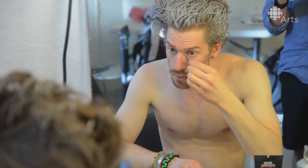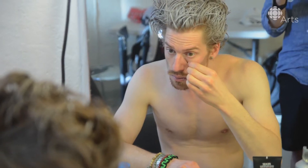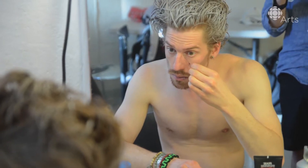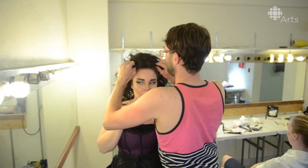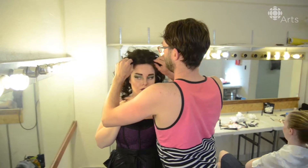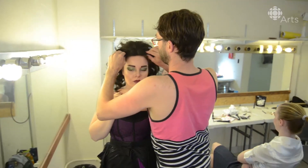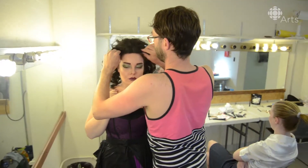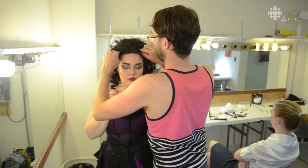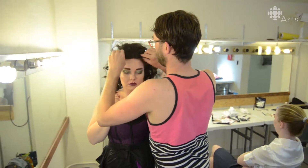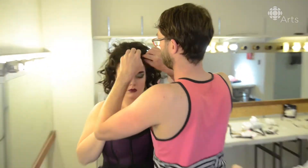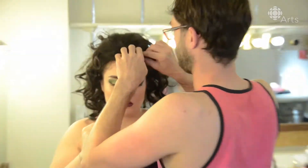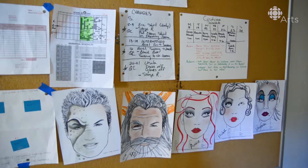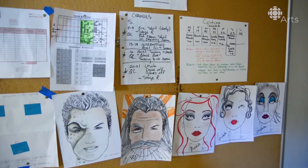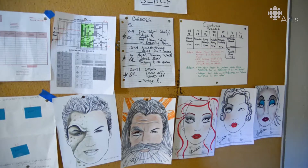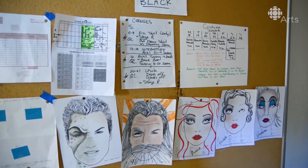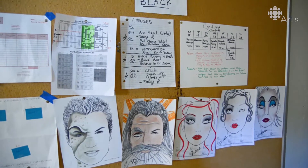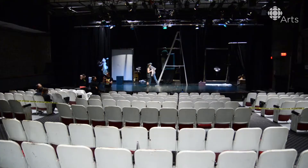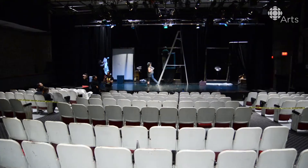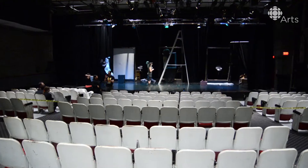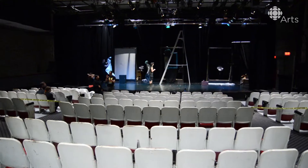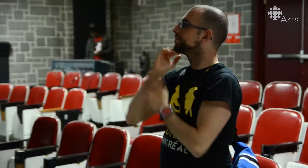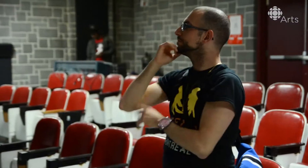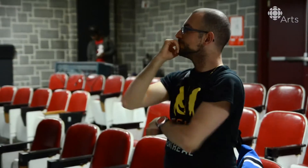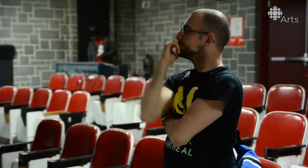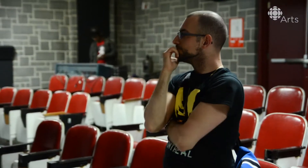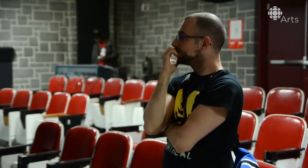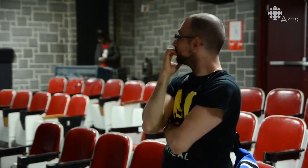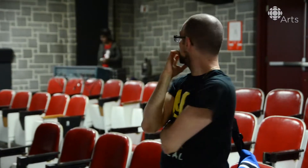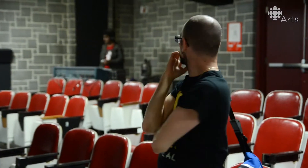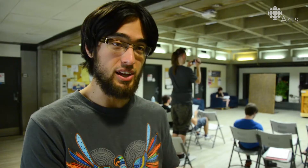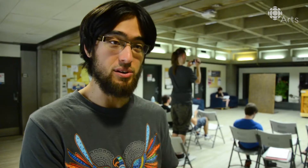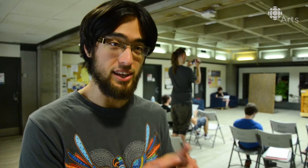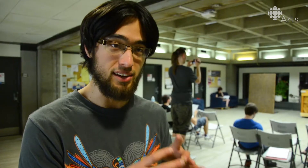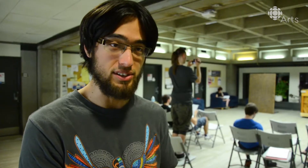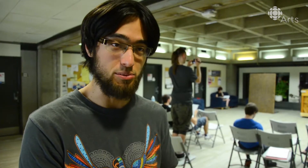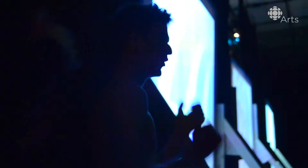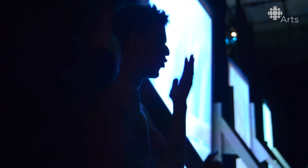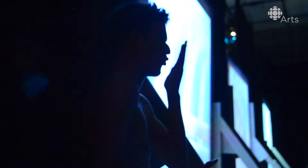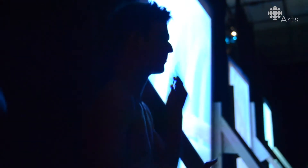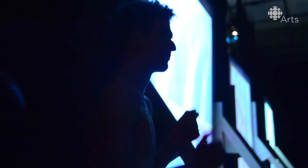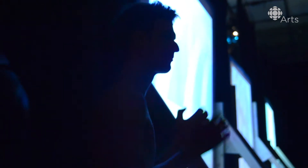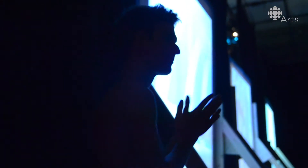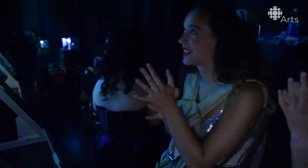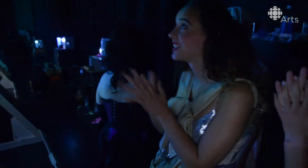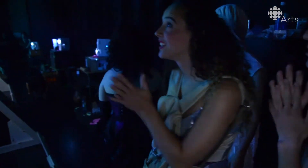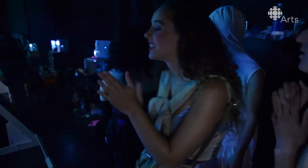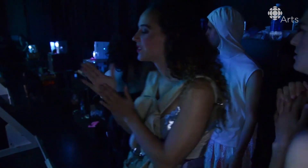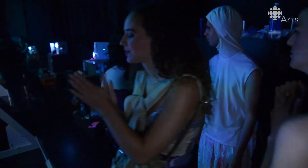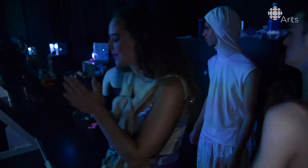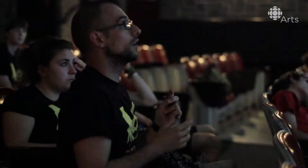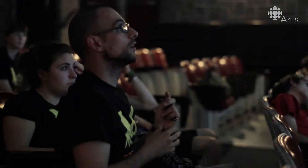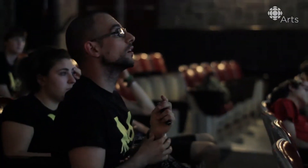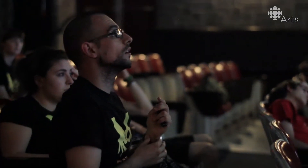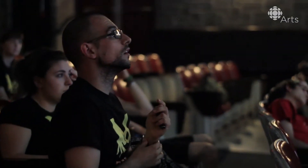It's what fascinates me is this society that no one knows about and it's literally invisible. If a Deaf person walks by you,